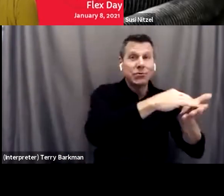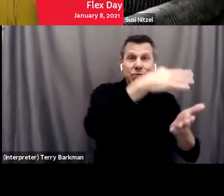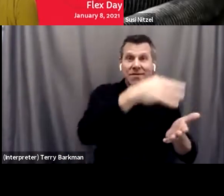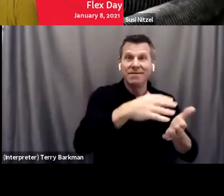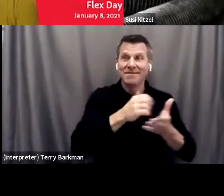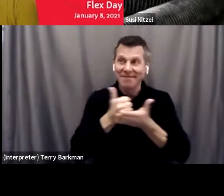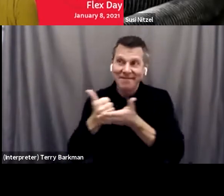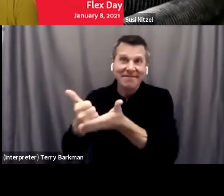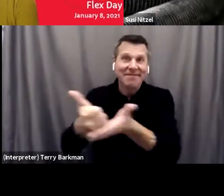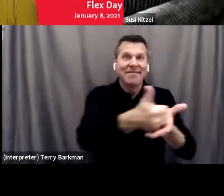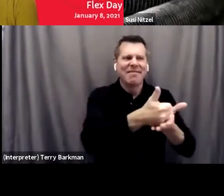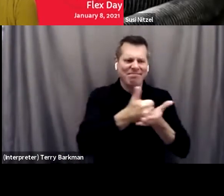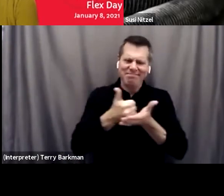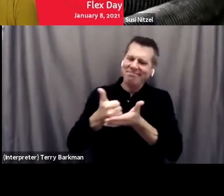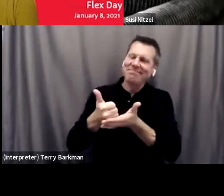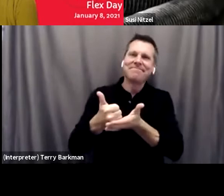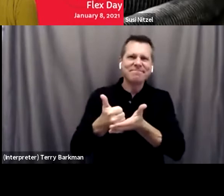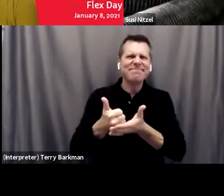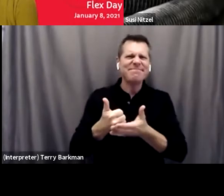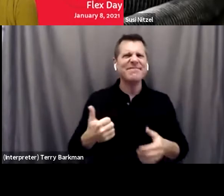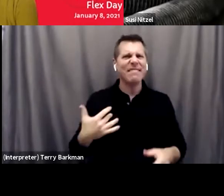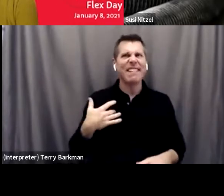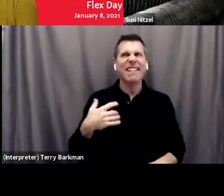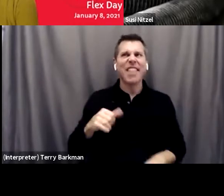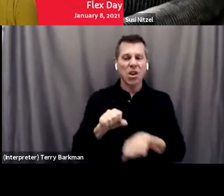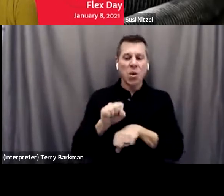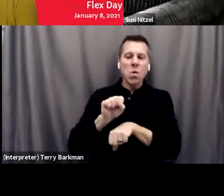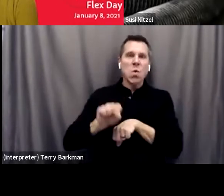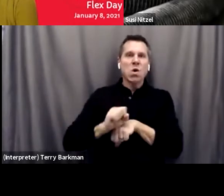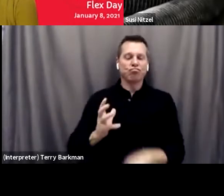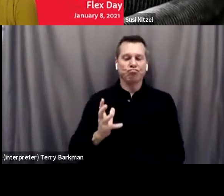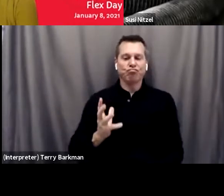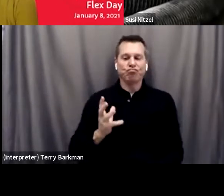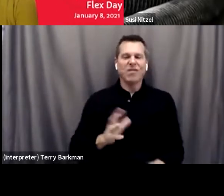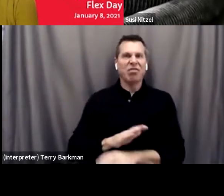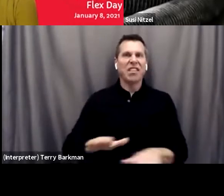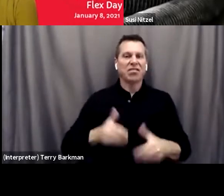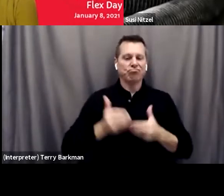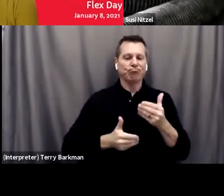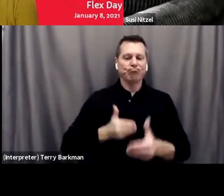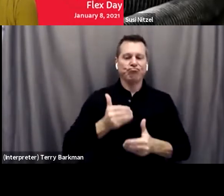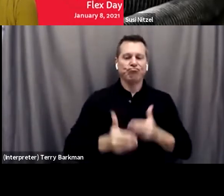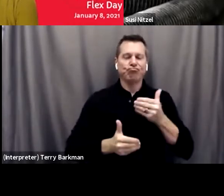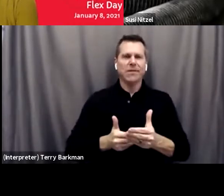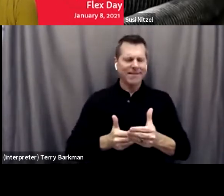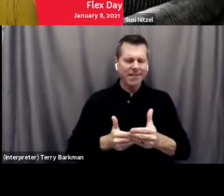humanizing what we do and understanding the work that we do so that we then can collaborate together and get this work done